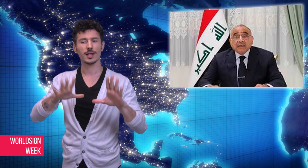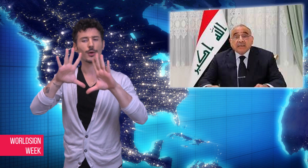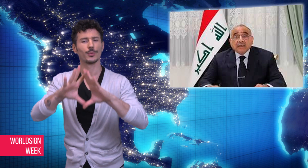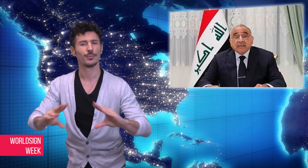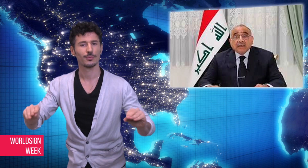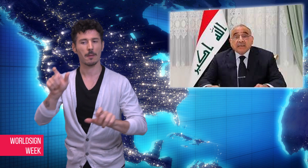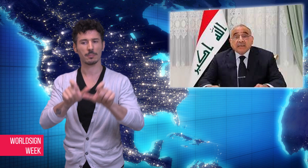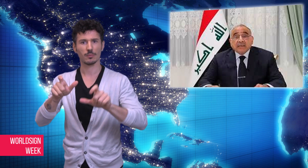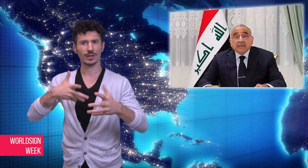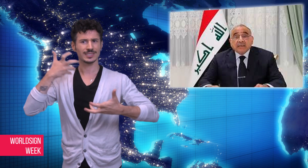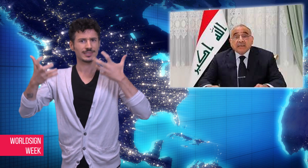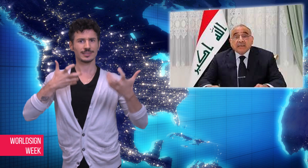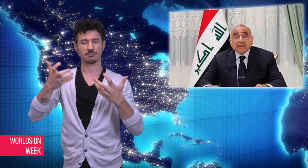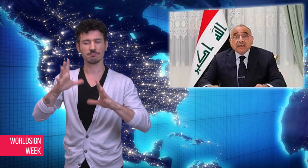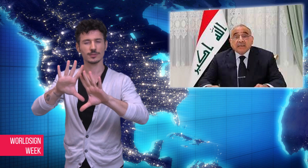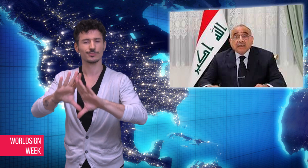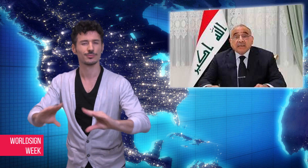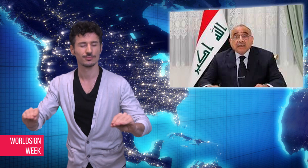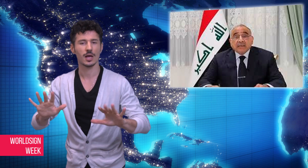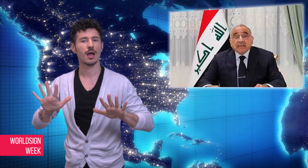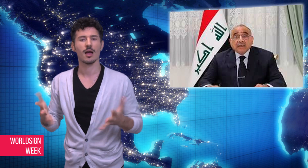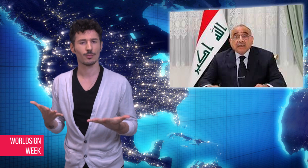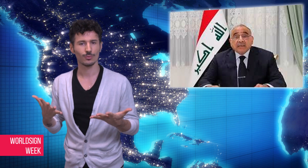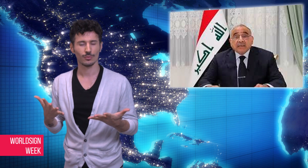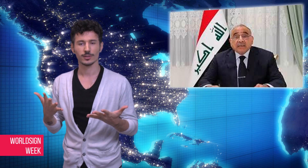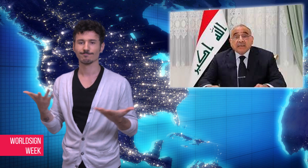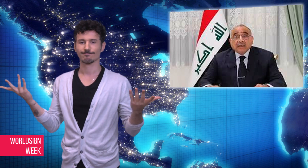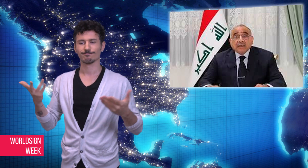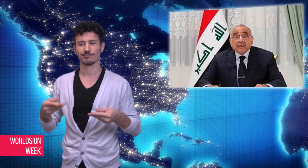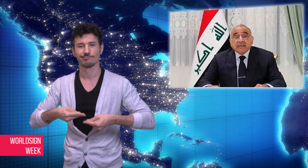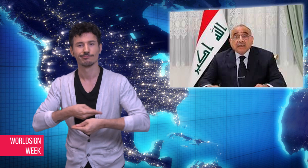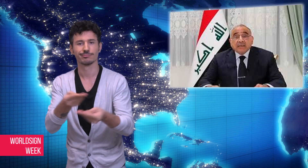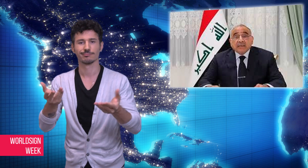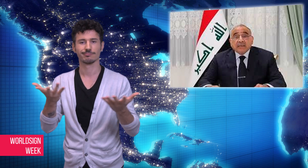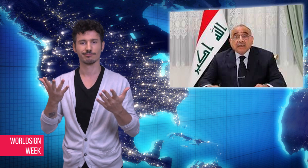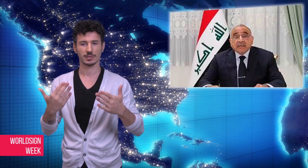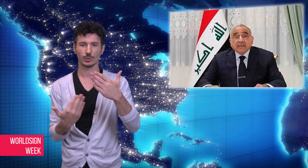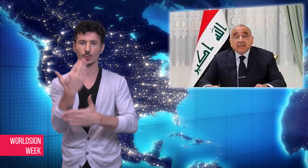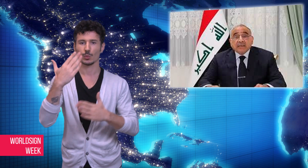To appease the public, the Iraqi government pledged